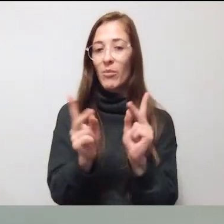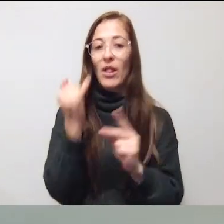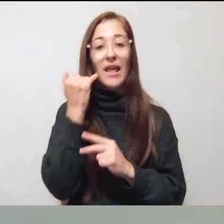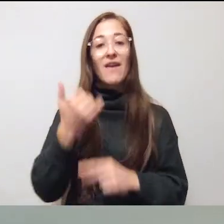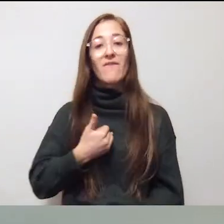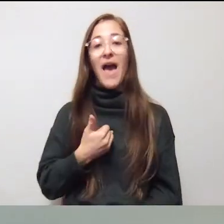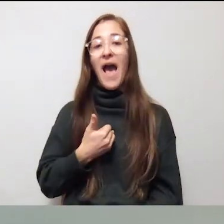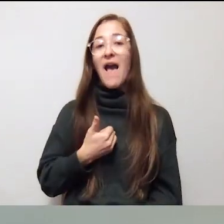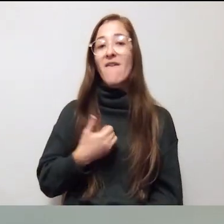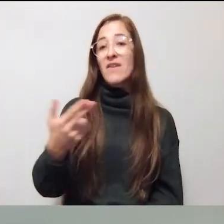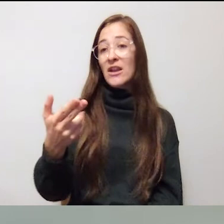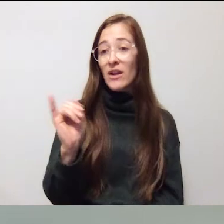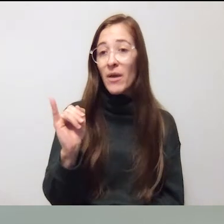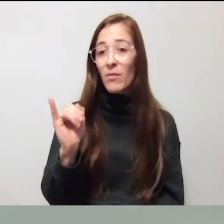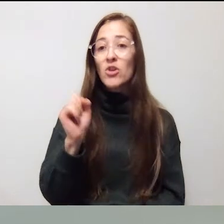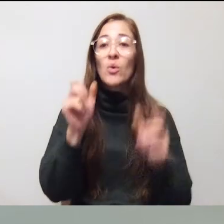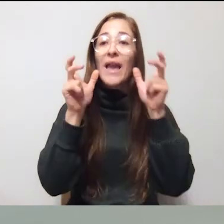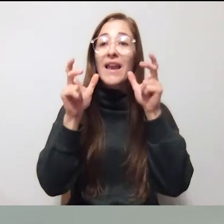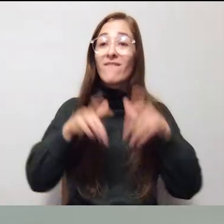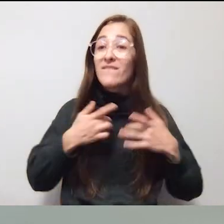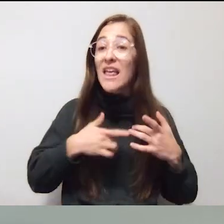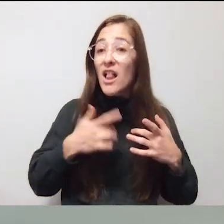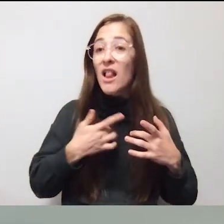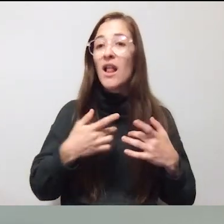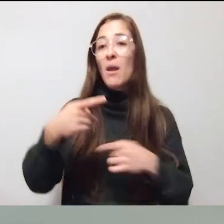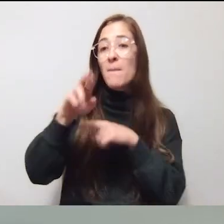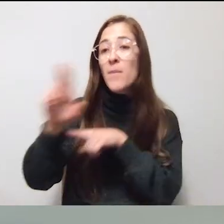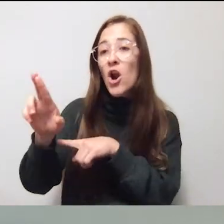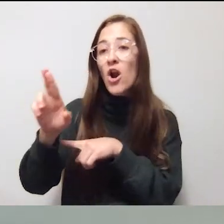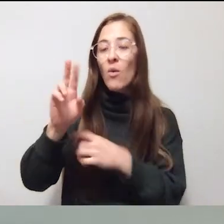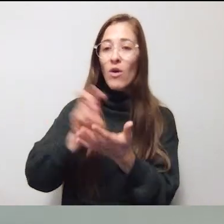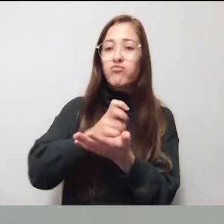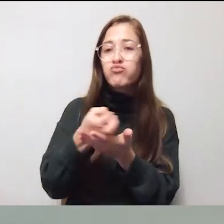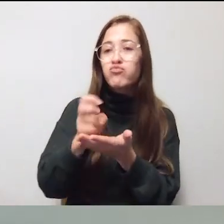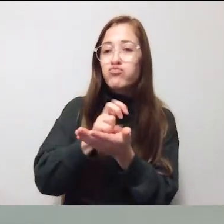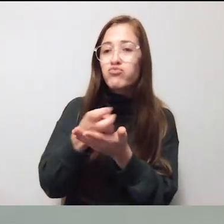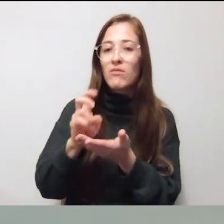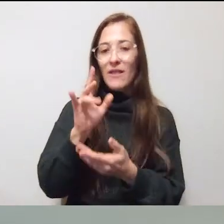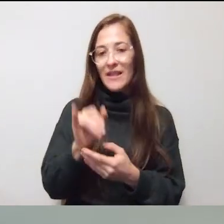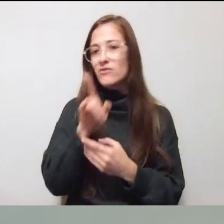you can feel the cat purr, they will meow, roll over. That has been amazingly successful